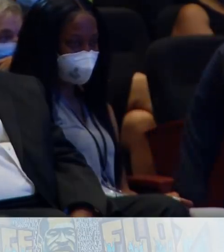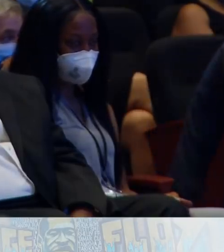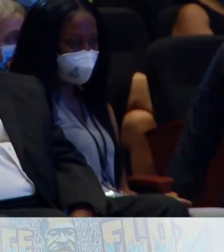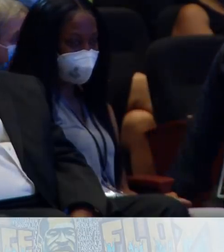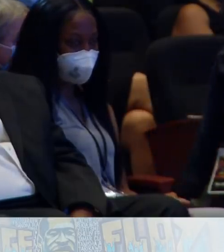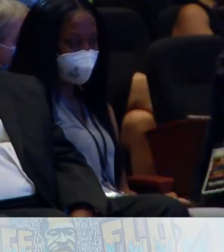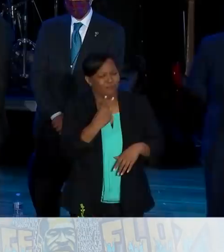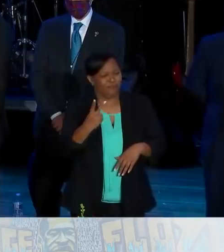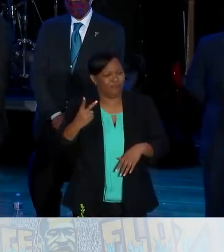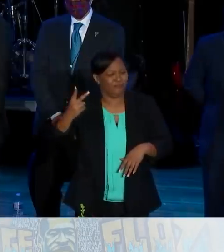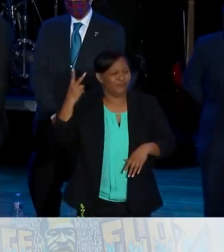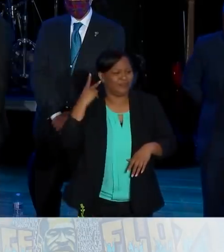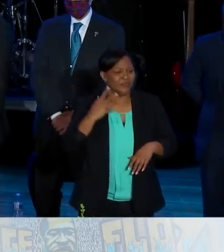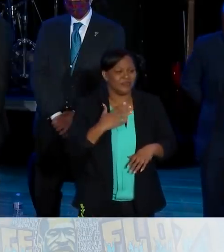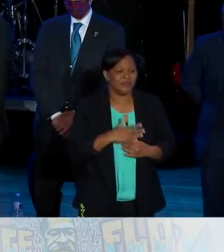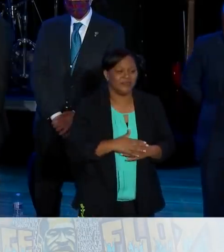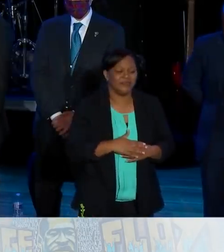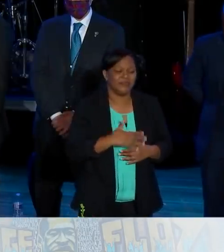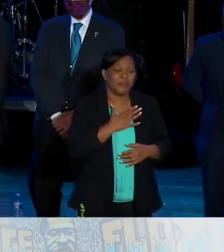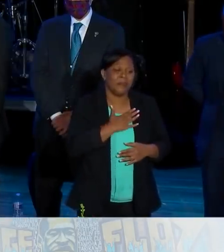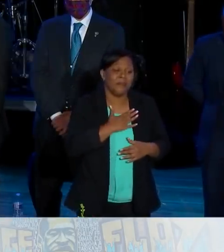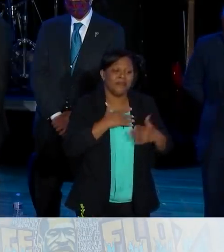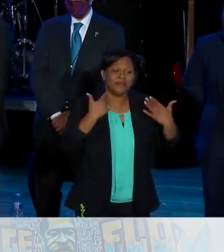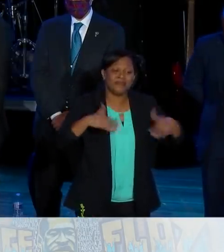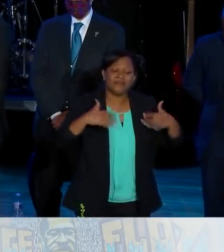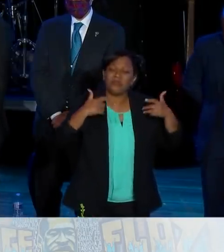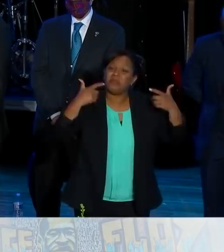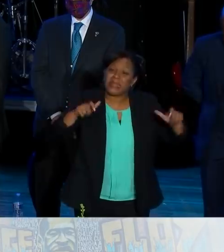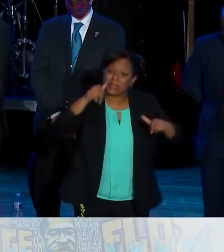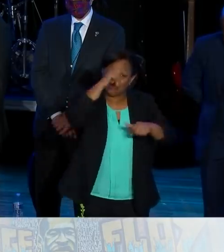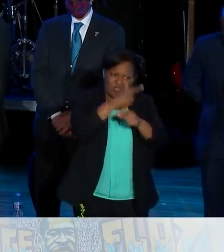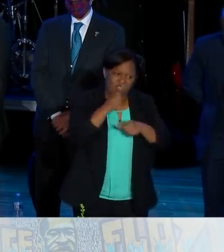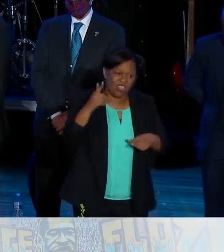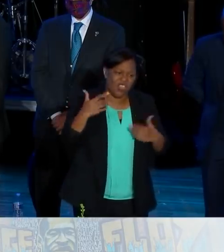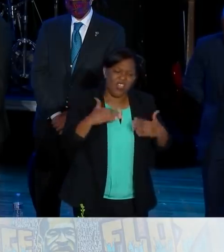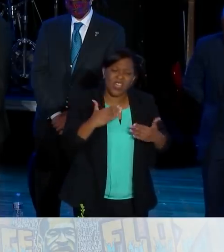JUST USING ME.